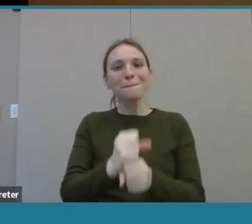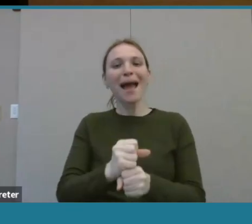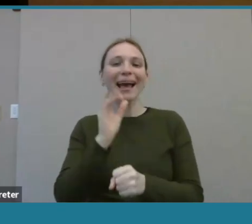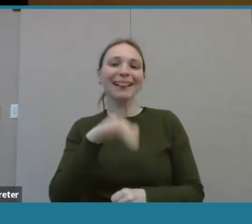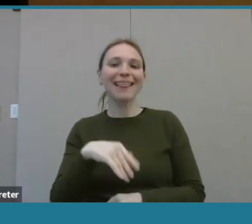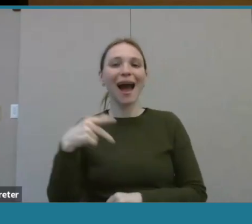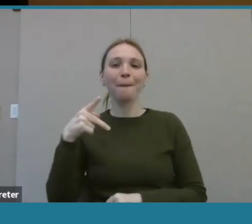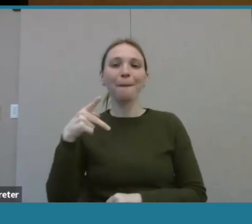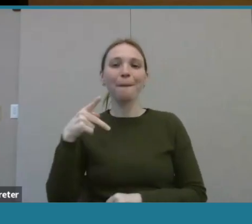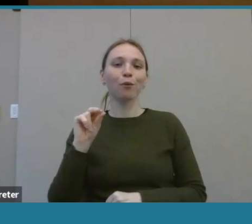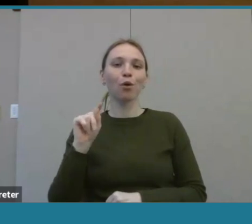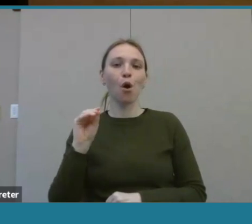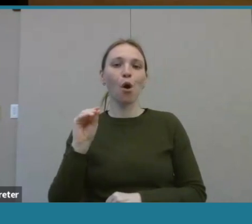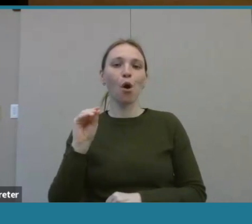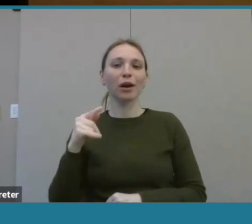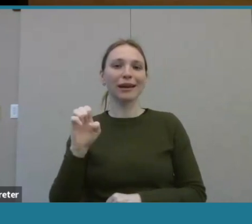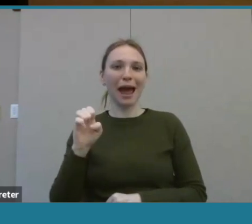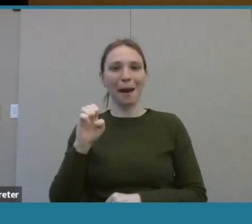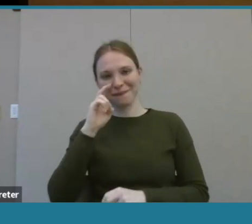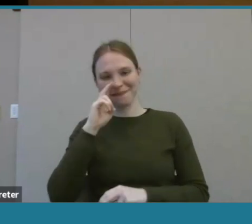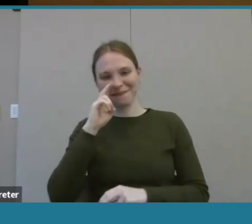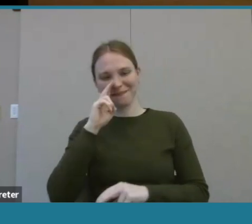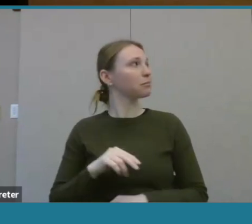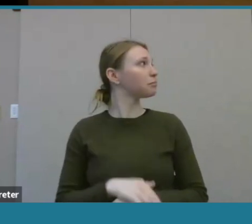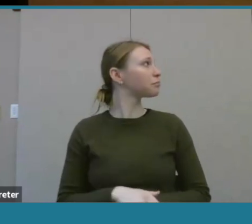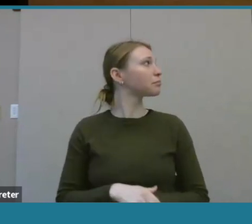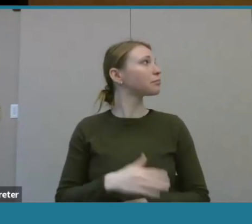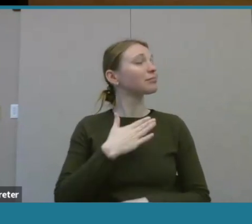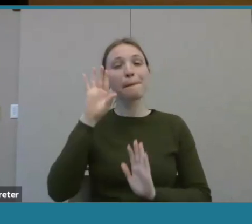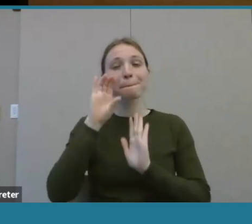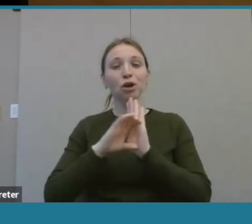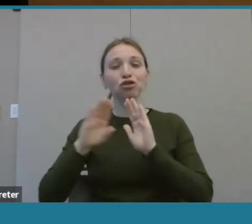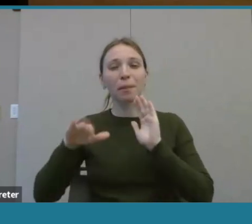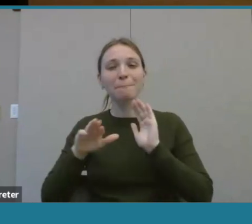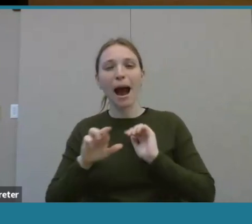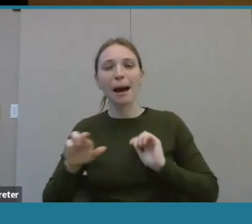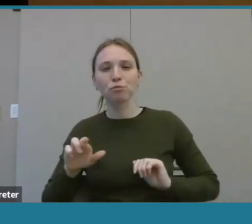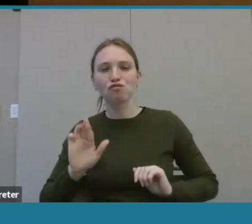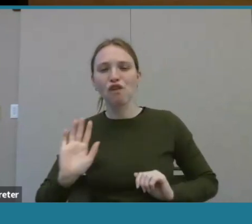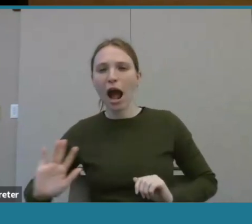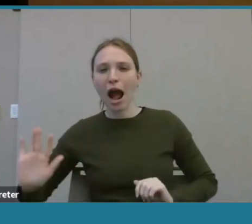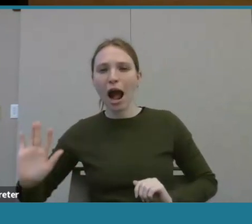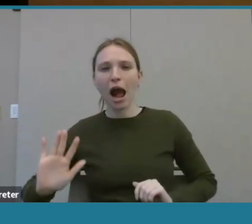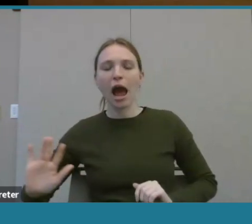And so what we ended with was on my picture at the bottom right-hand of the screen is the final sign that we're gonna get to in more depth.